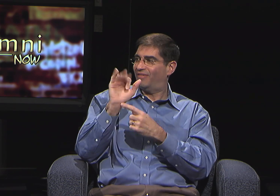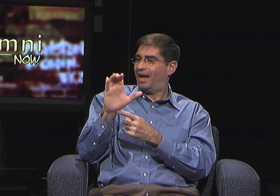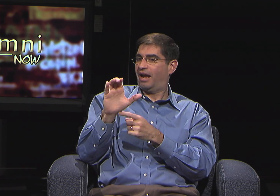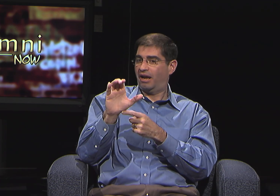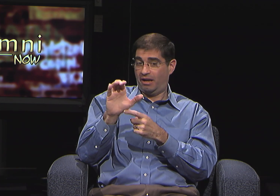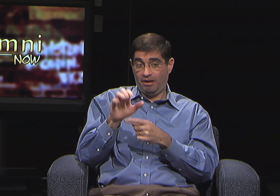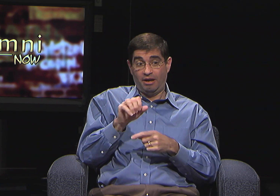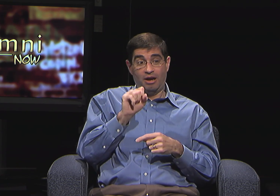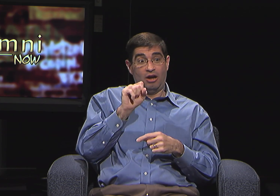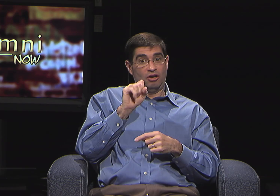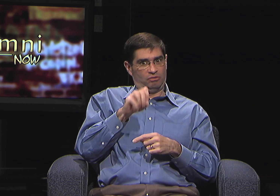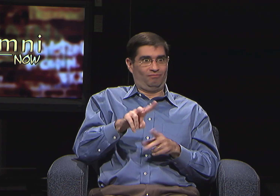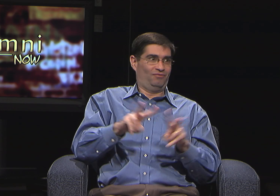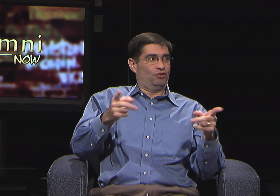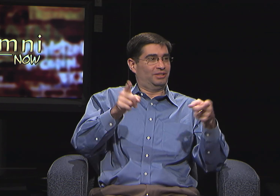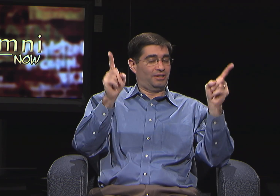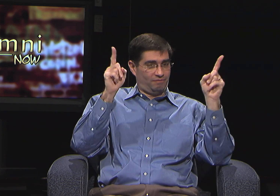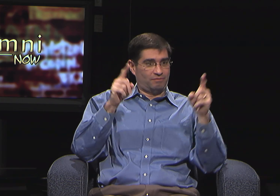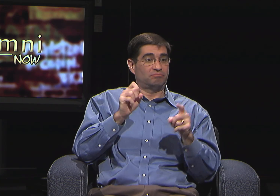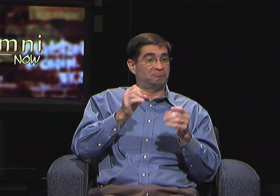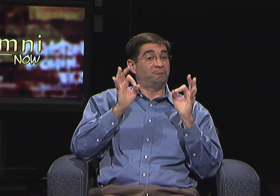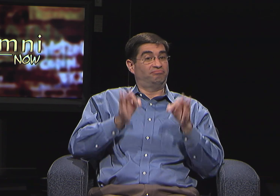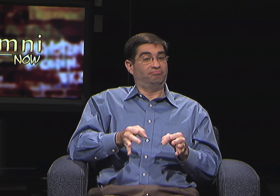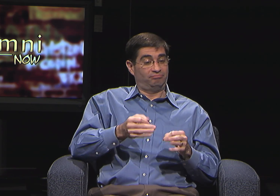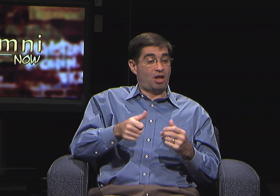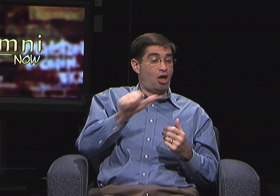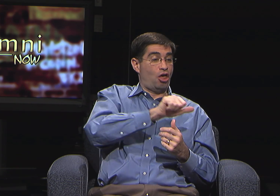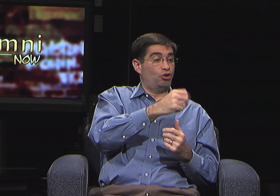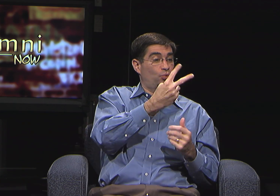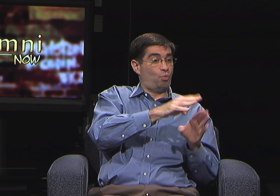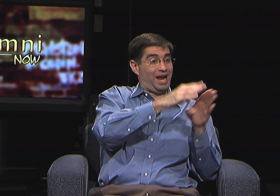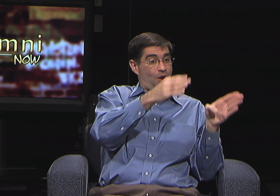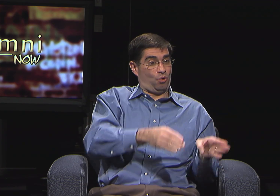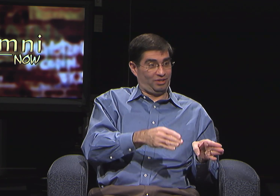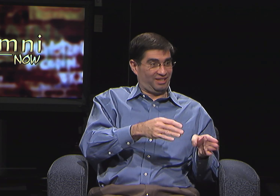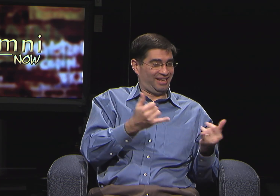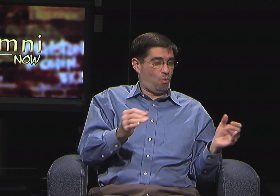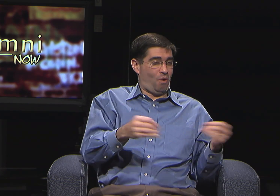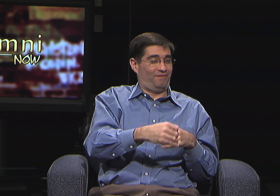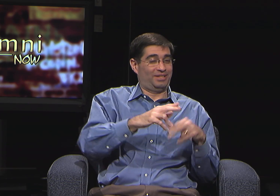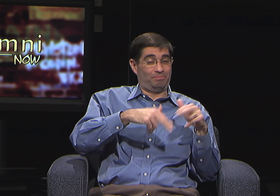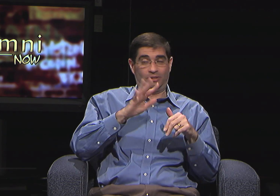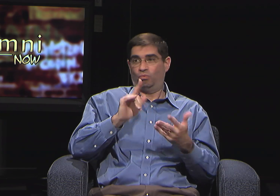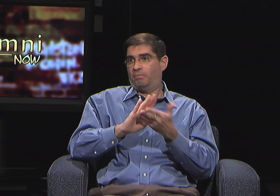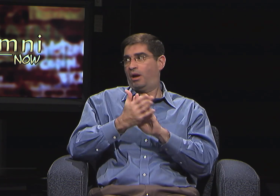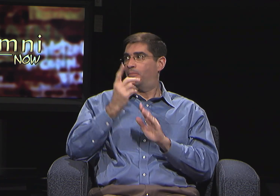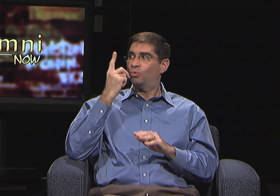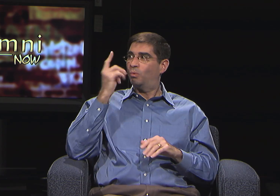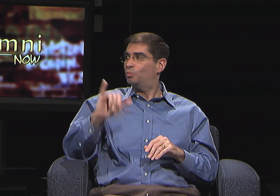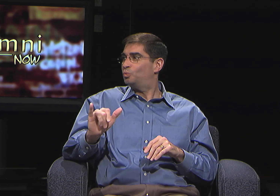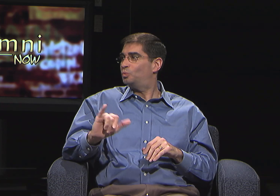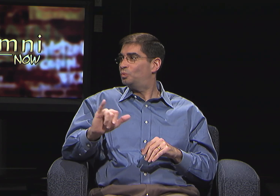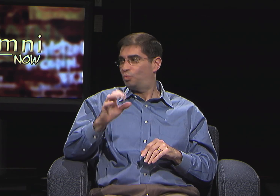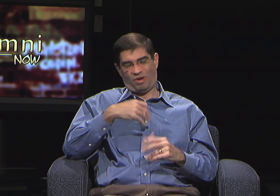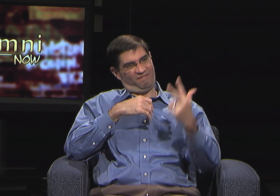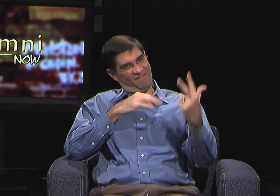with them and it's been very successful. The other two houses on Faculty Row are also going to become dormitories.